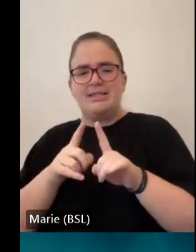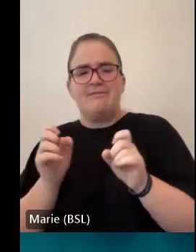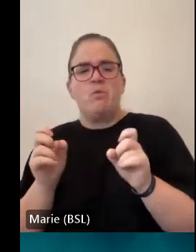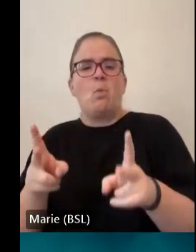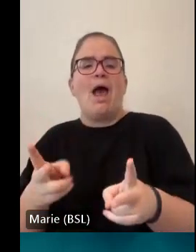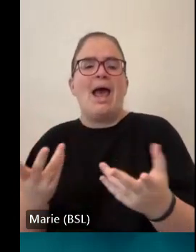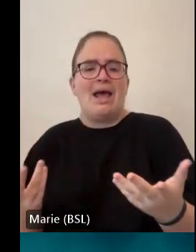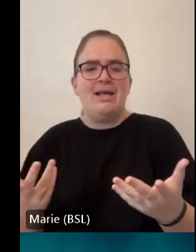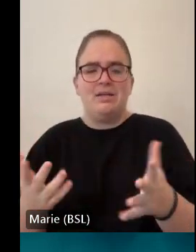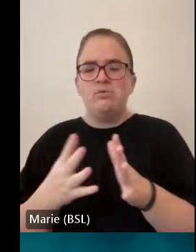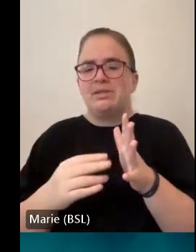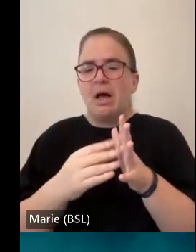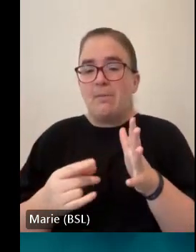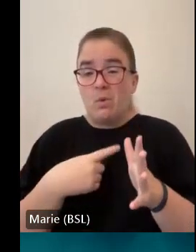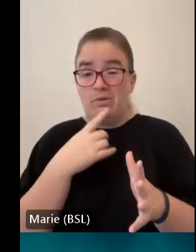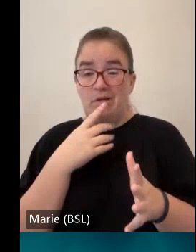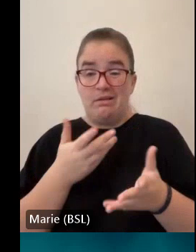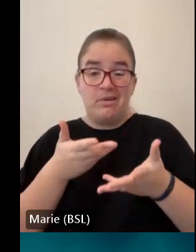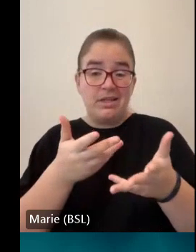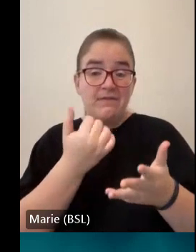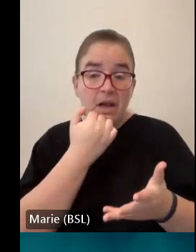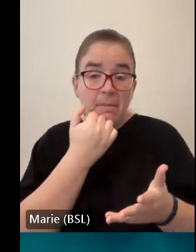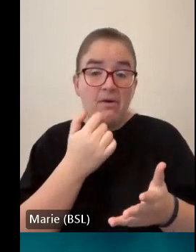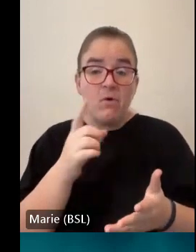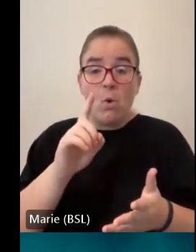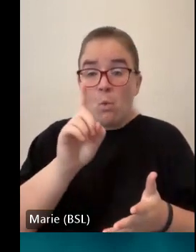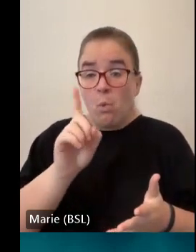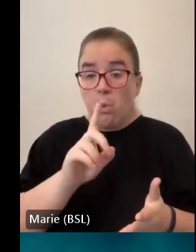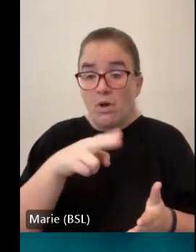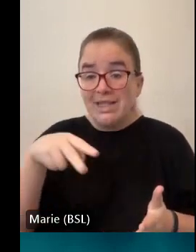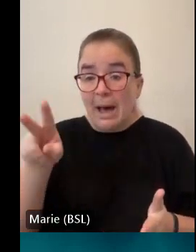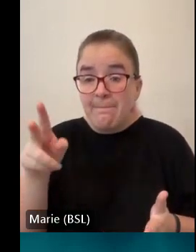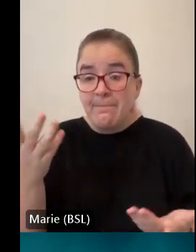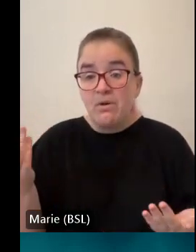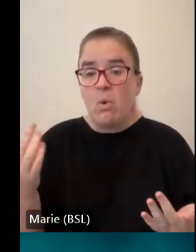communication method, and which means that if the dating site do